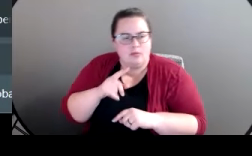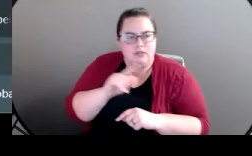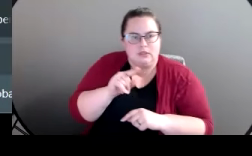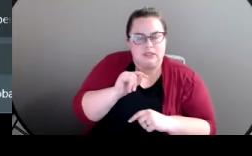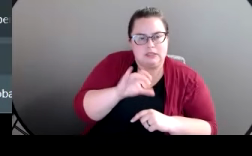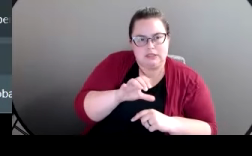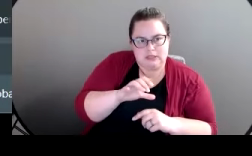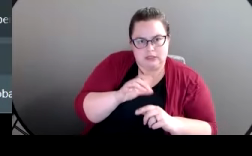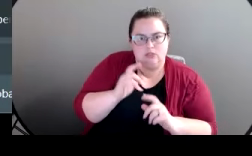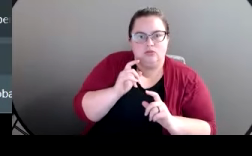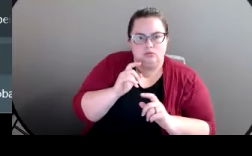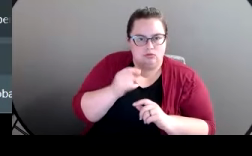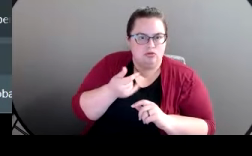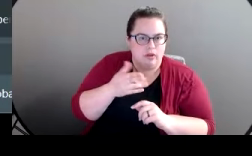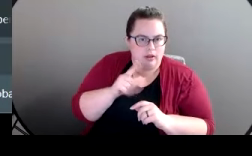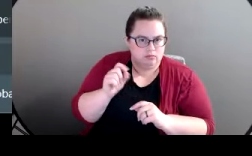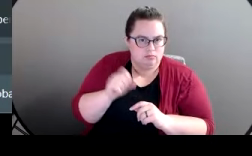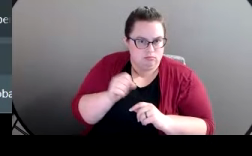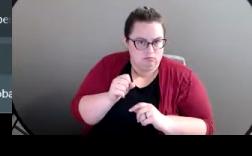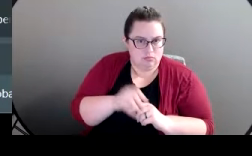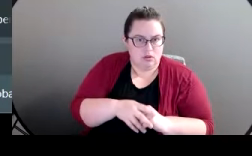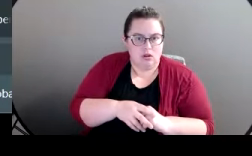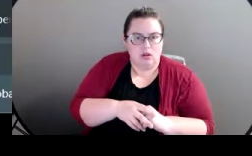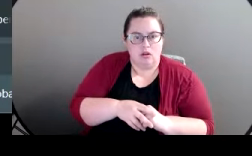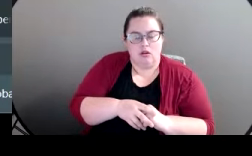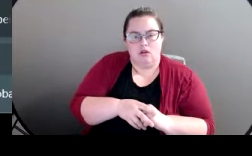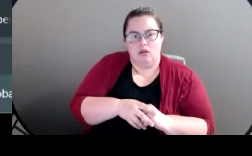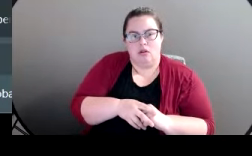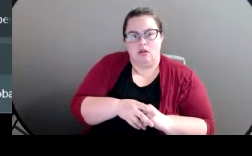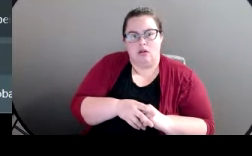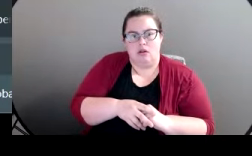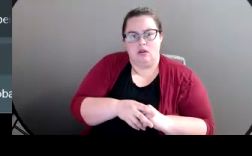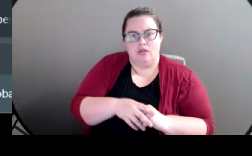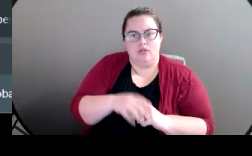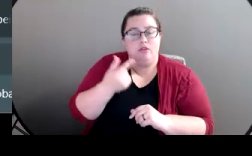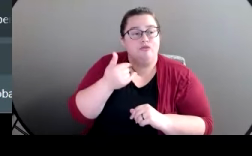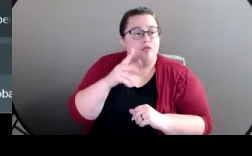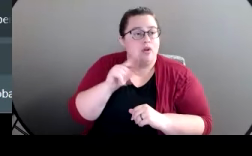The, grants. The deadline to get started on the,